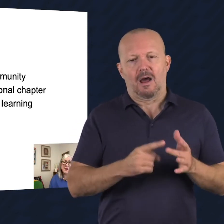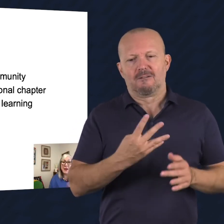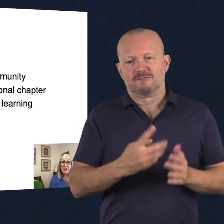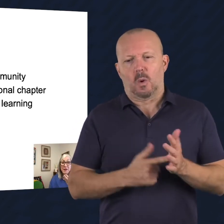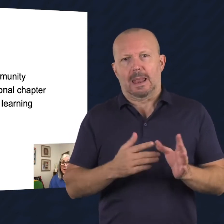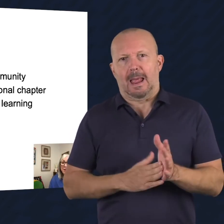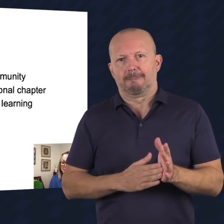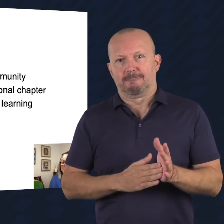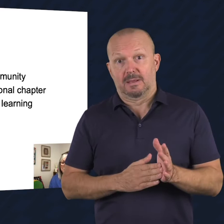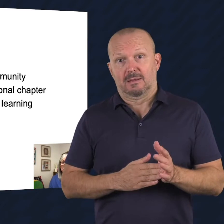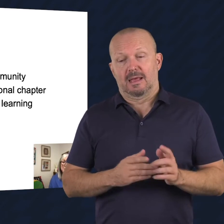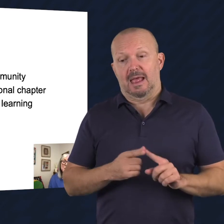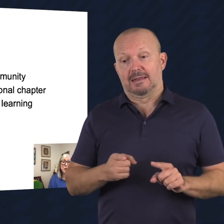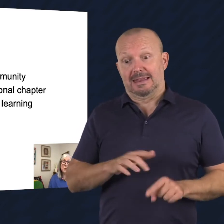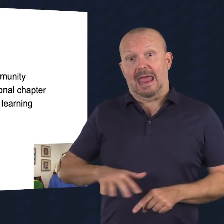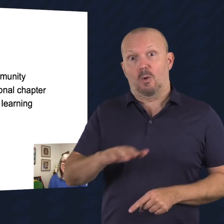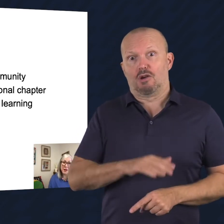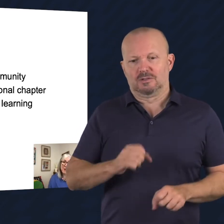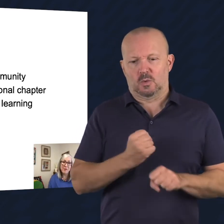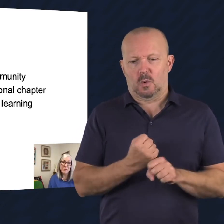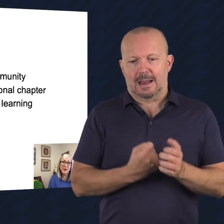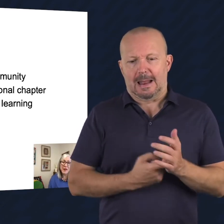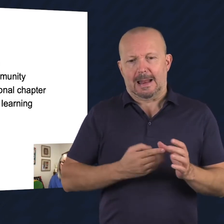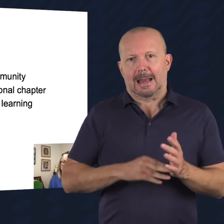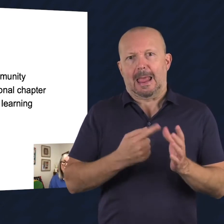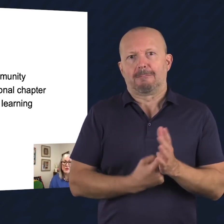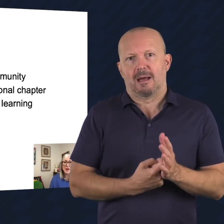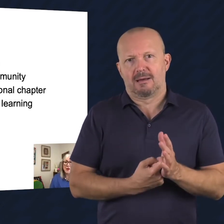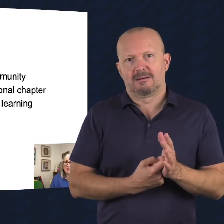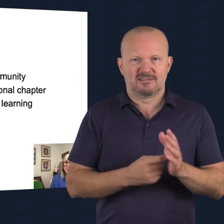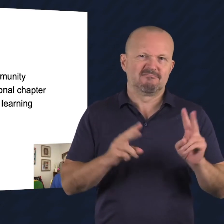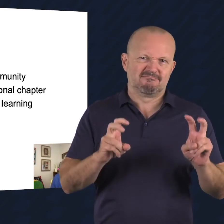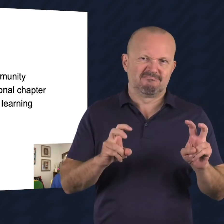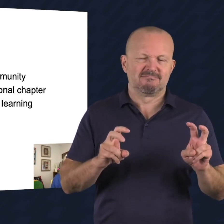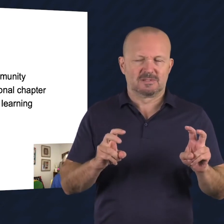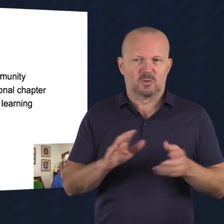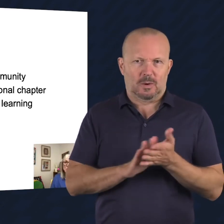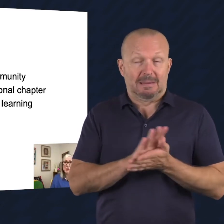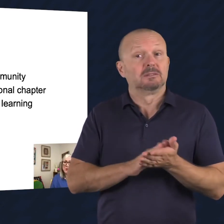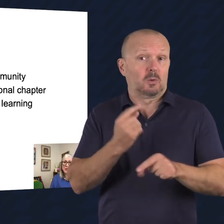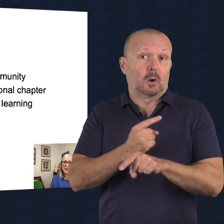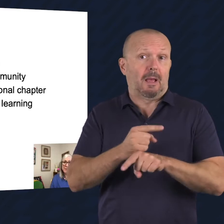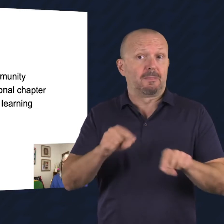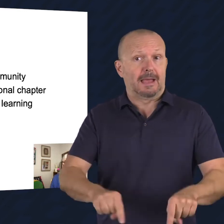And in our part of the world, that's called GLAMR, the galleries, libraries, archives, museums and records community.